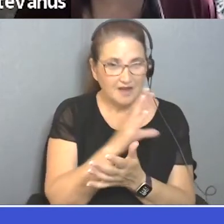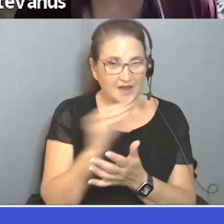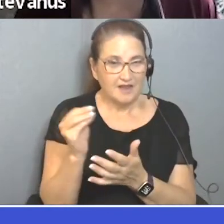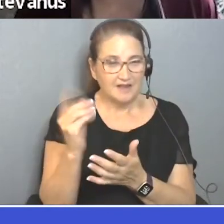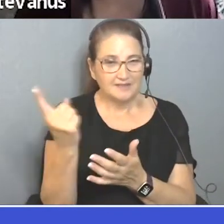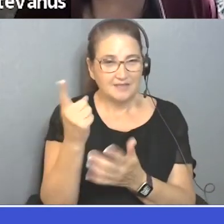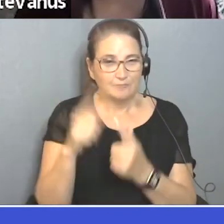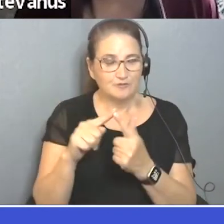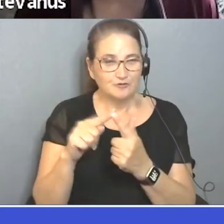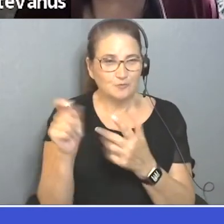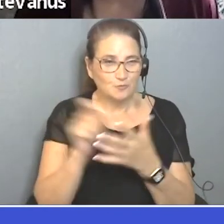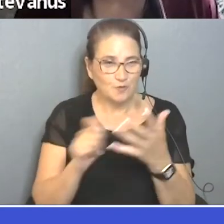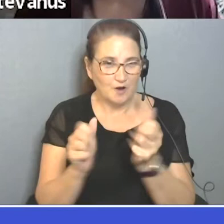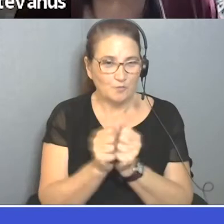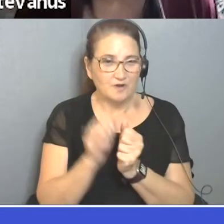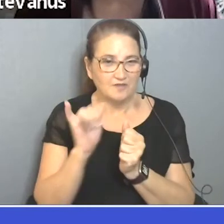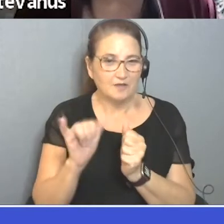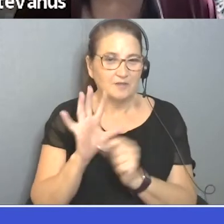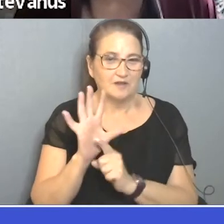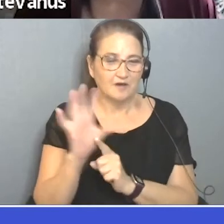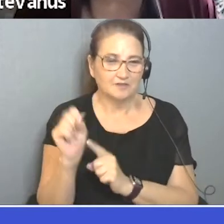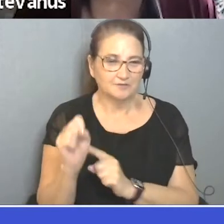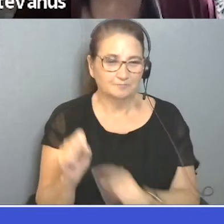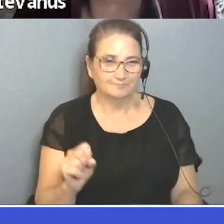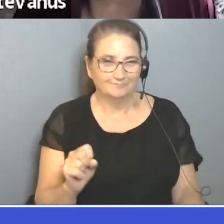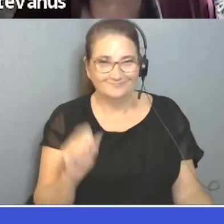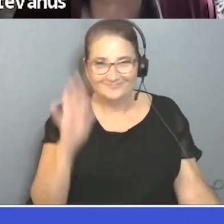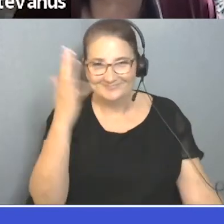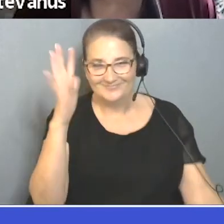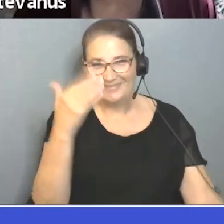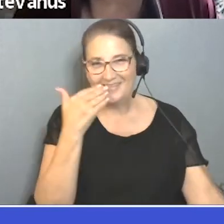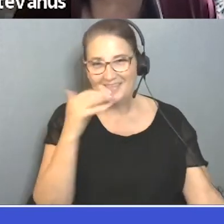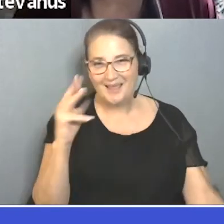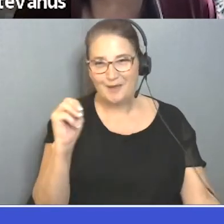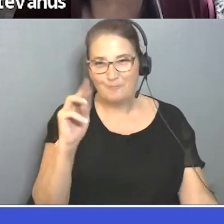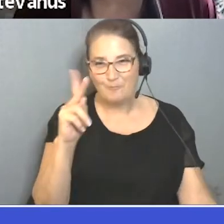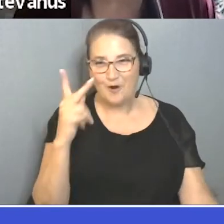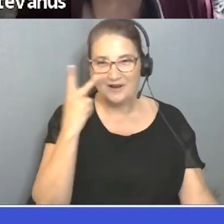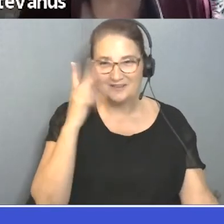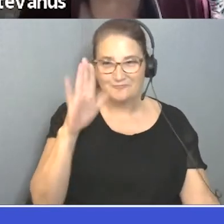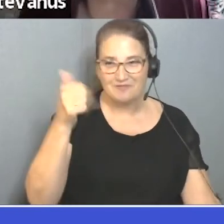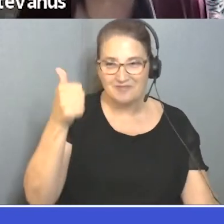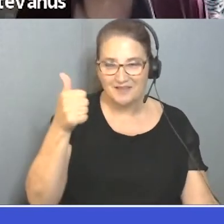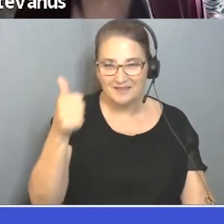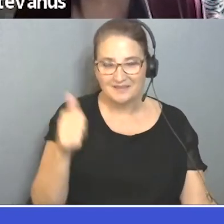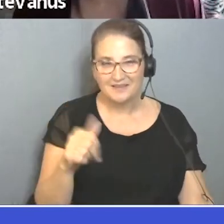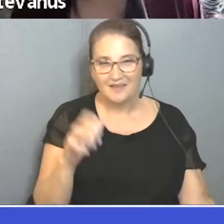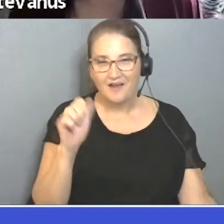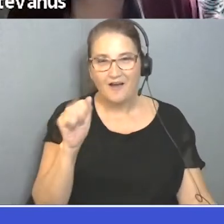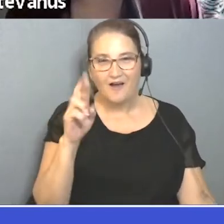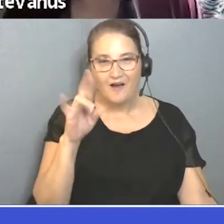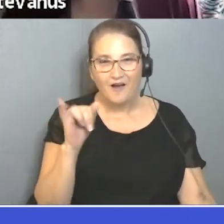to write with, that would be awesome. Thanks, Mark, I see your thumbs up, thanks, Maria,